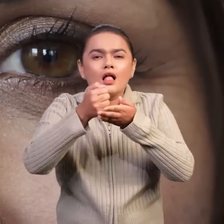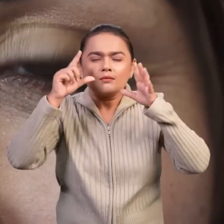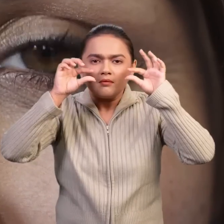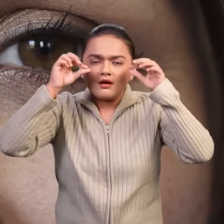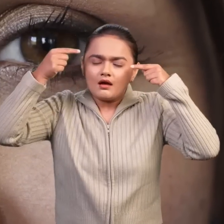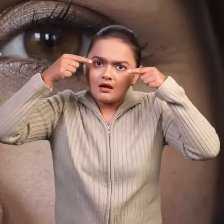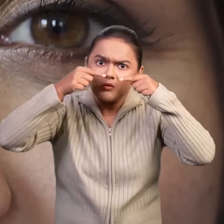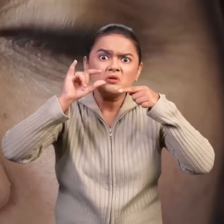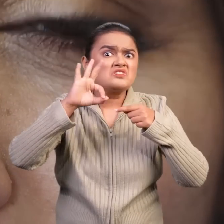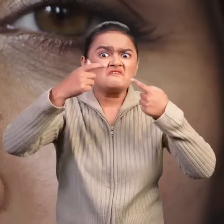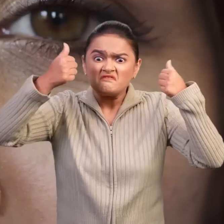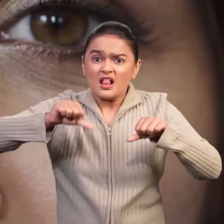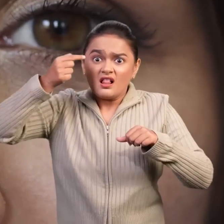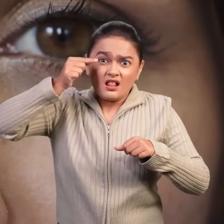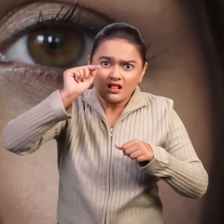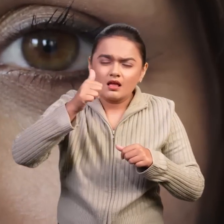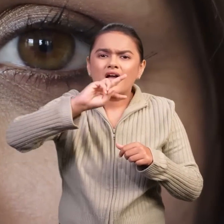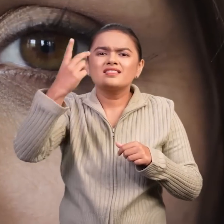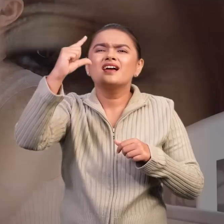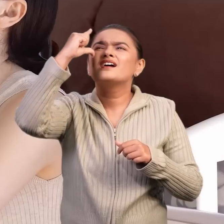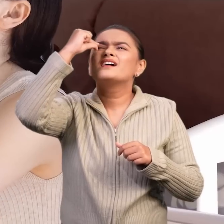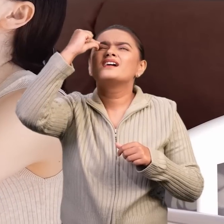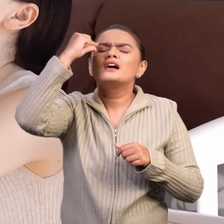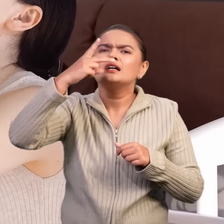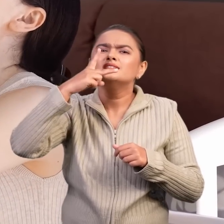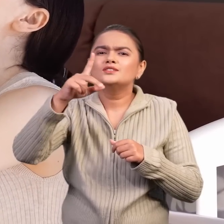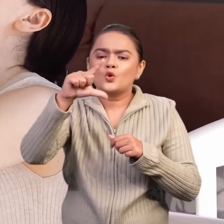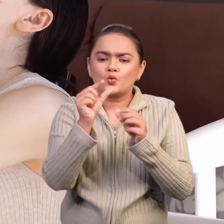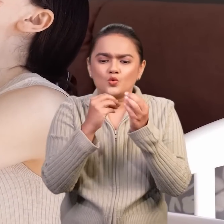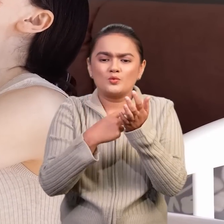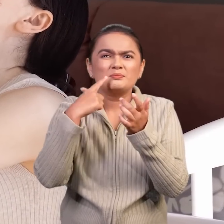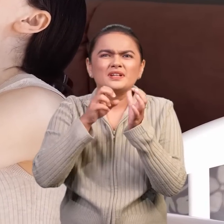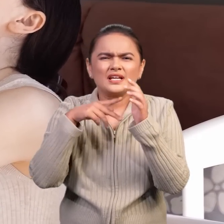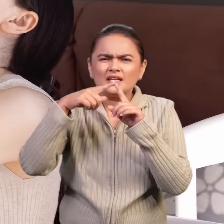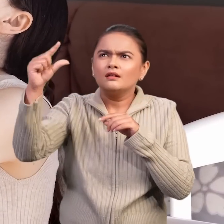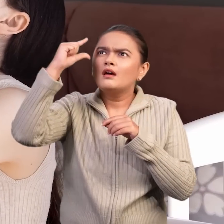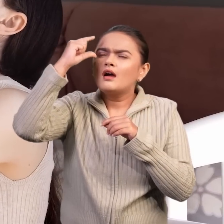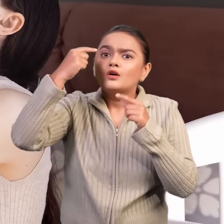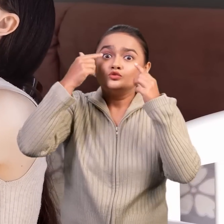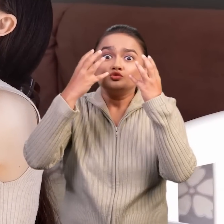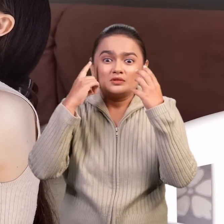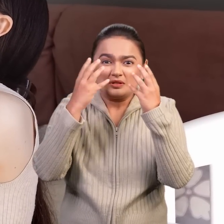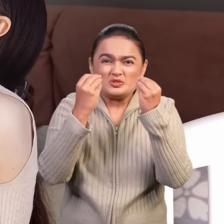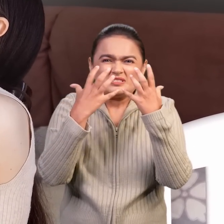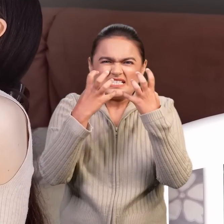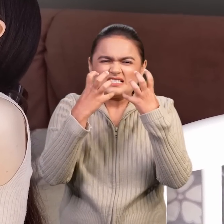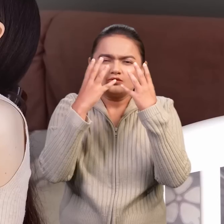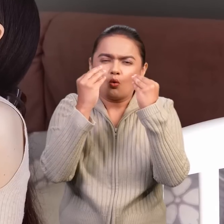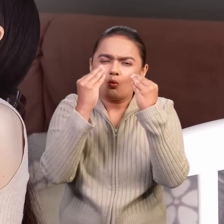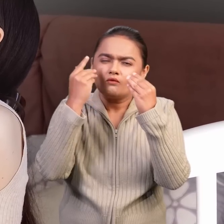If the particle doesn't go with that, you can try using lubricant. See whether that will kind of soften the embedded particle